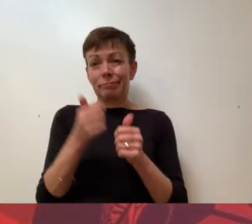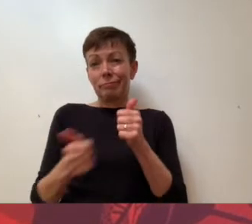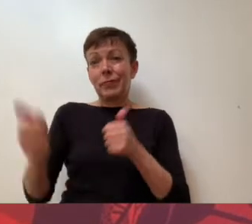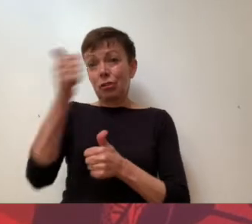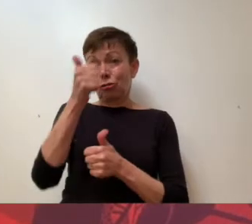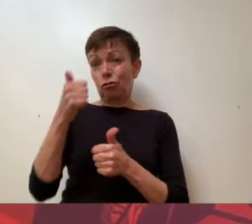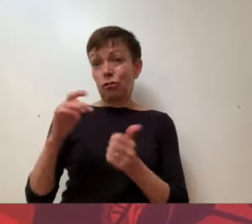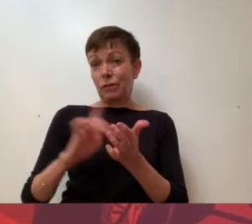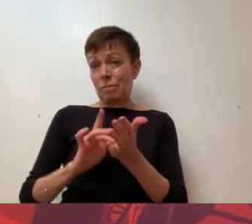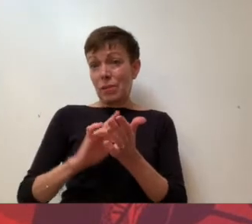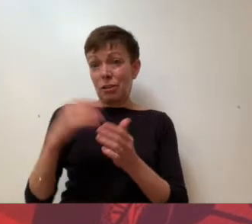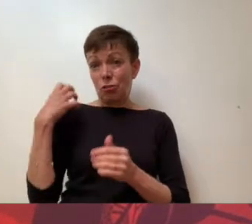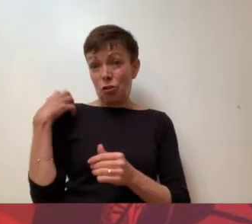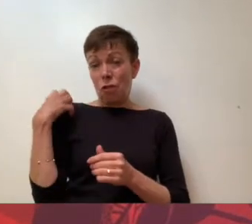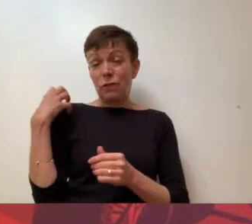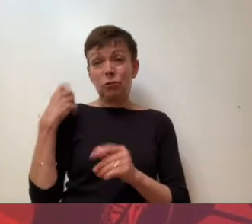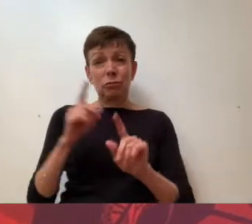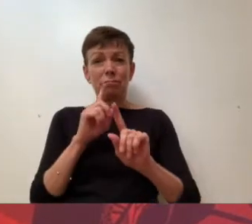Great Chief Park and Edgar Athletic Field, all our baseball diamonds are open for spontaneous,